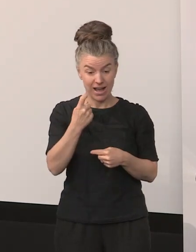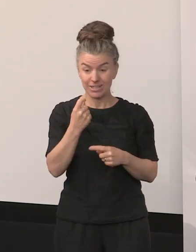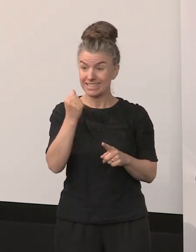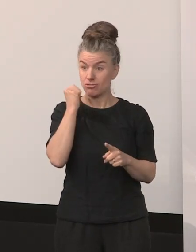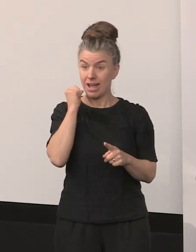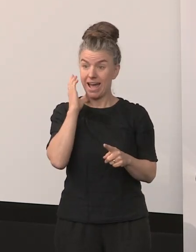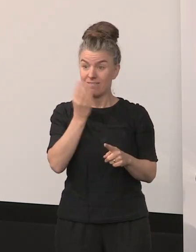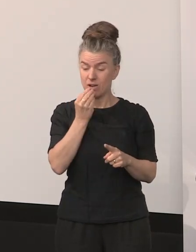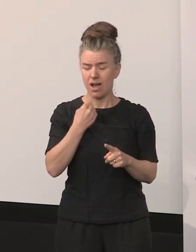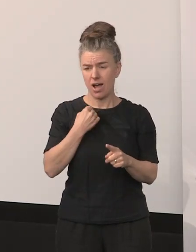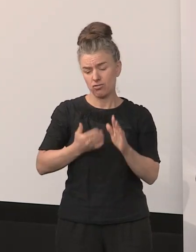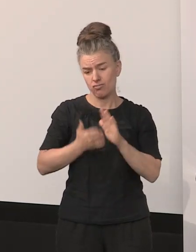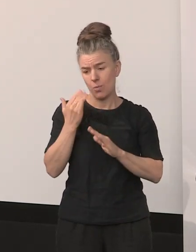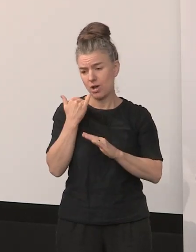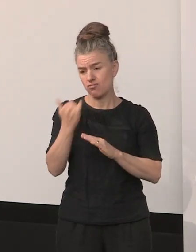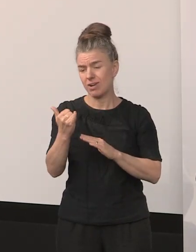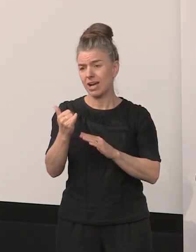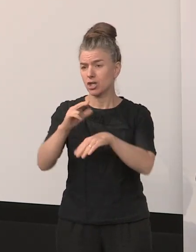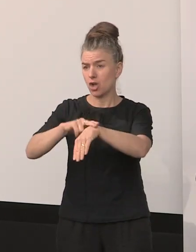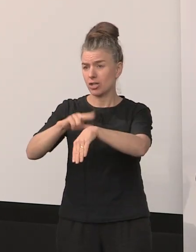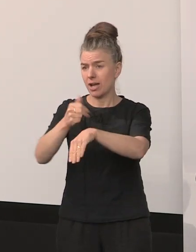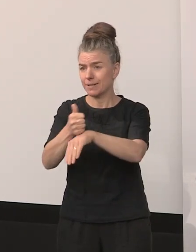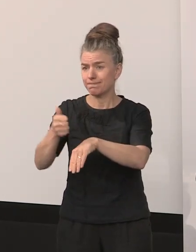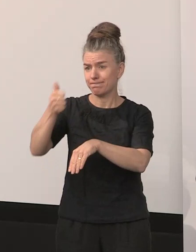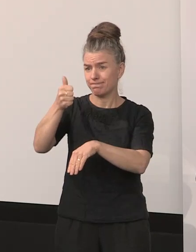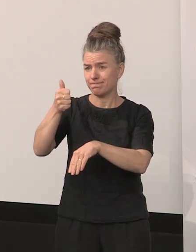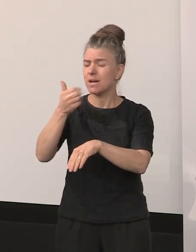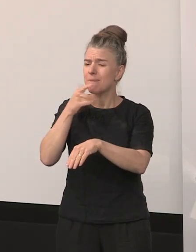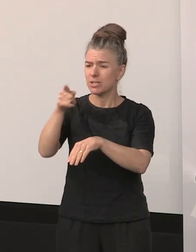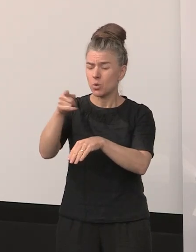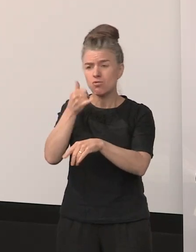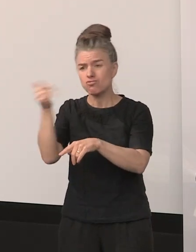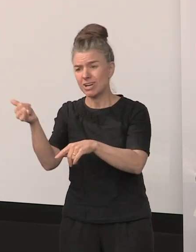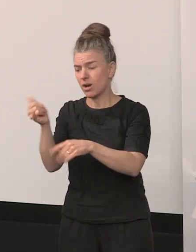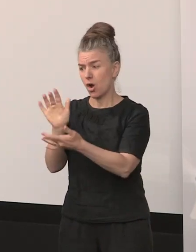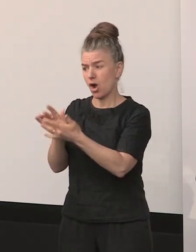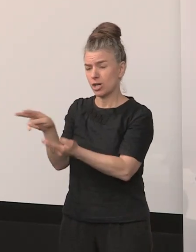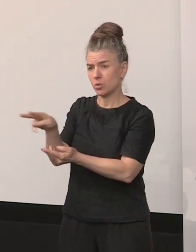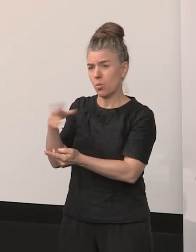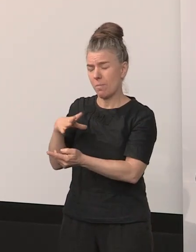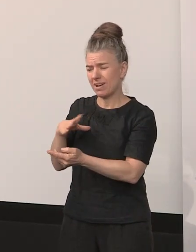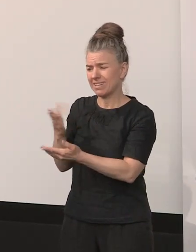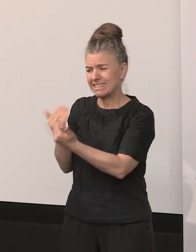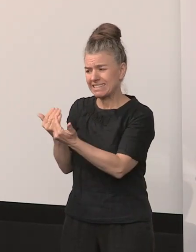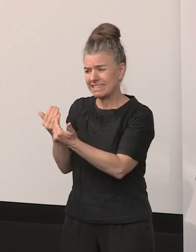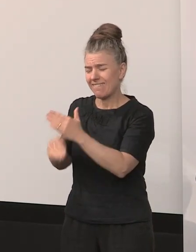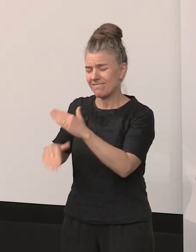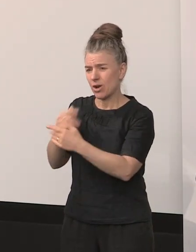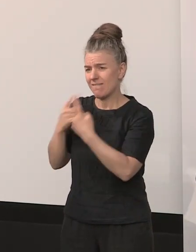The information wasn't passed on. As soon as I found out about it, which was yesterday afternoon, I rang and spoke with the medical officer of